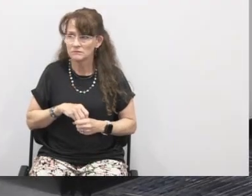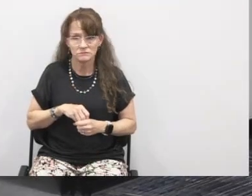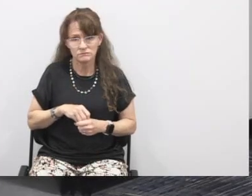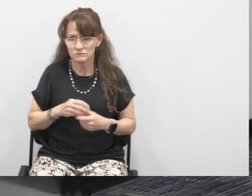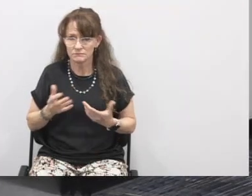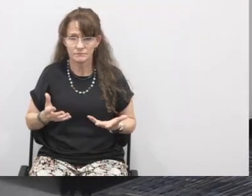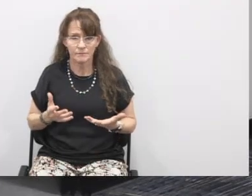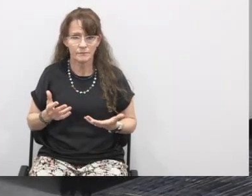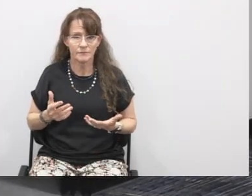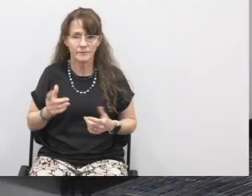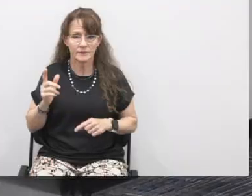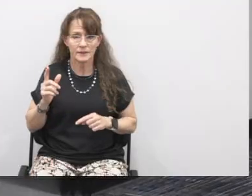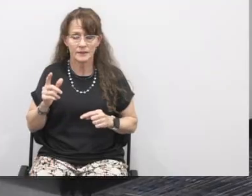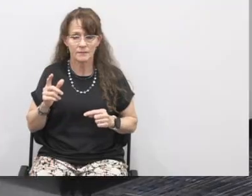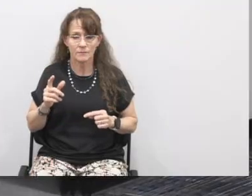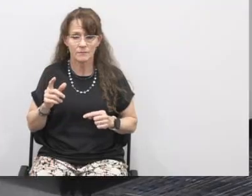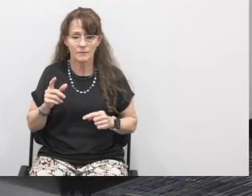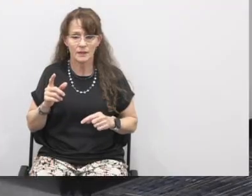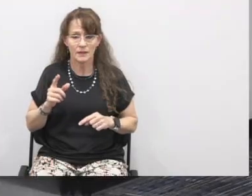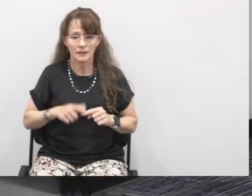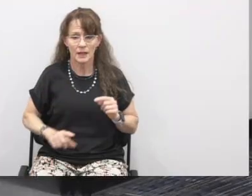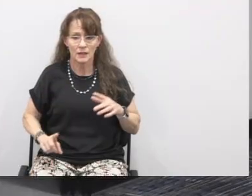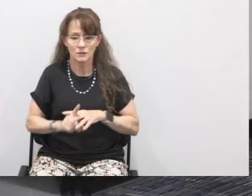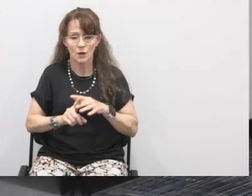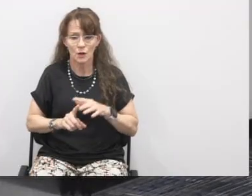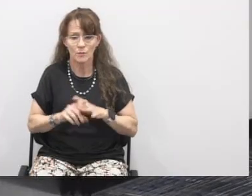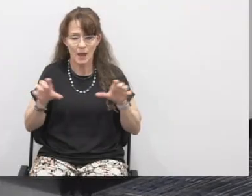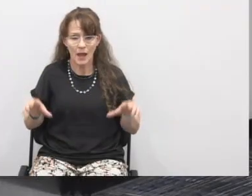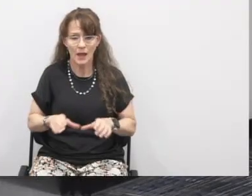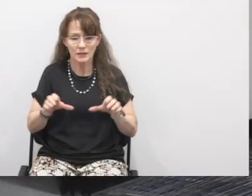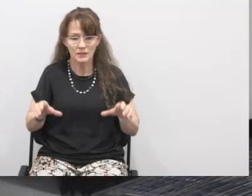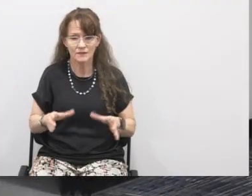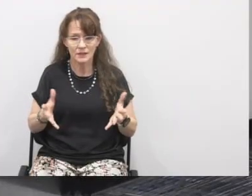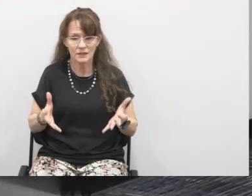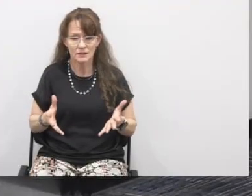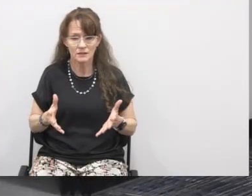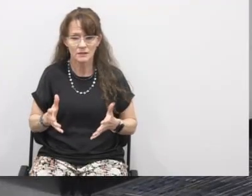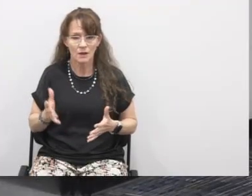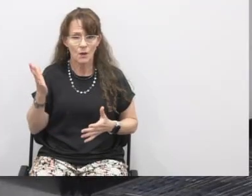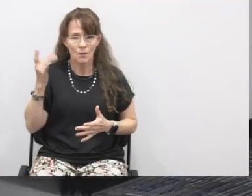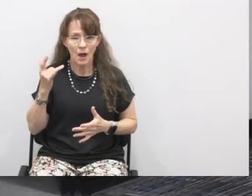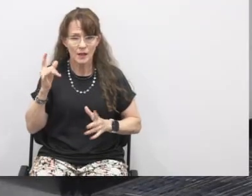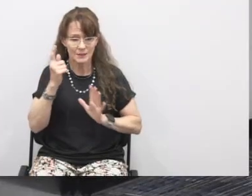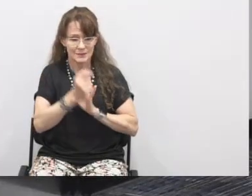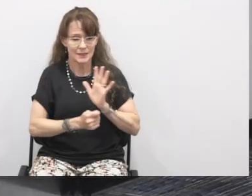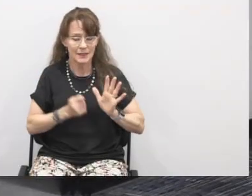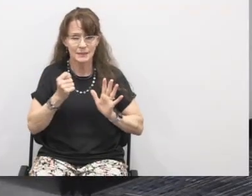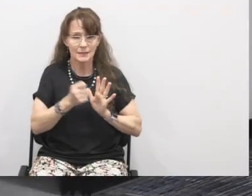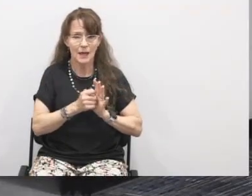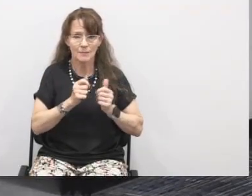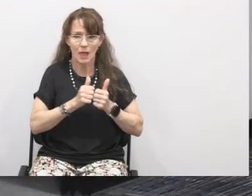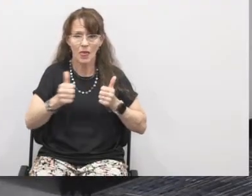is the fact that they couldn't be present at school activities more because of the time and the distance it takes